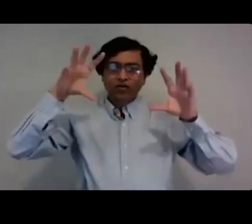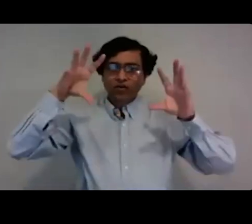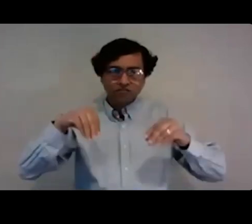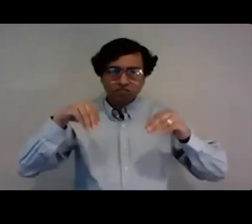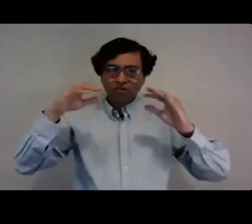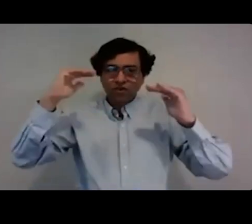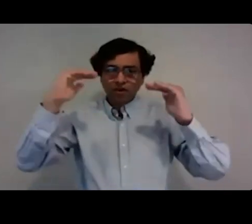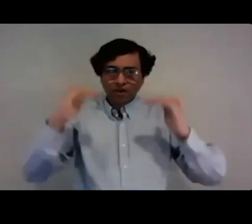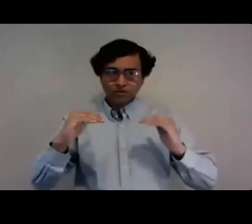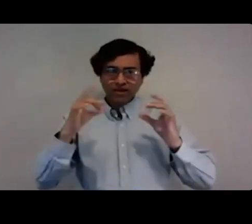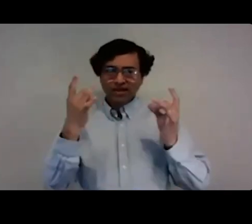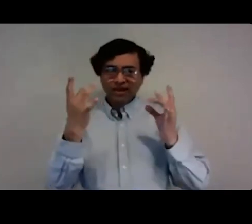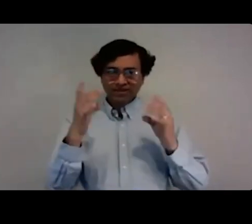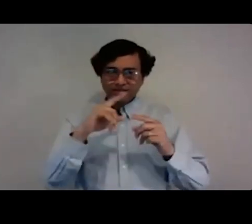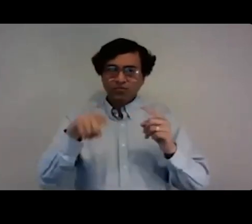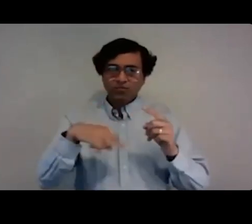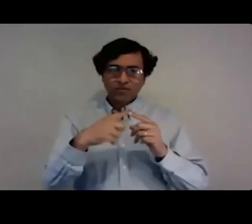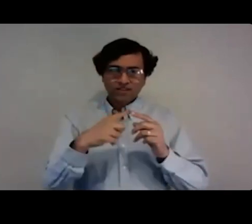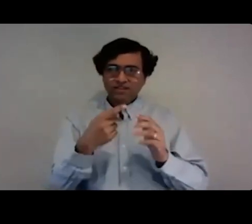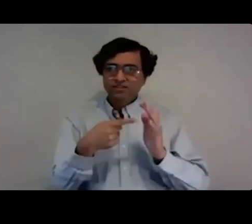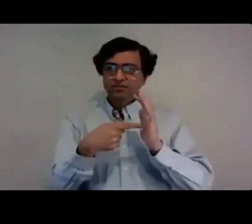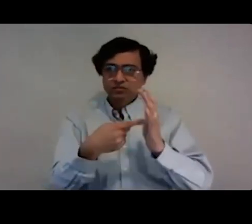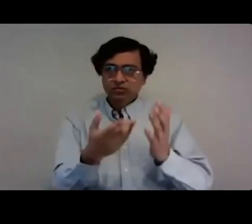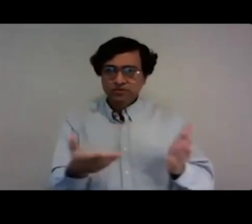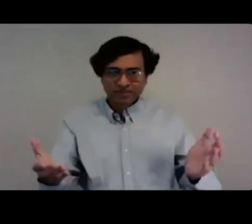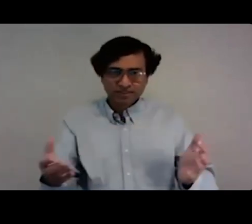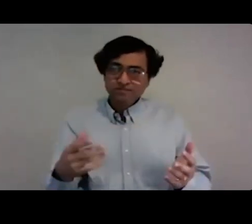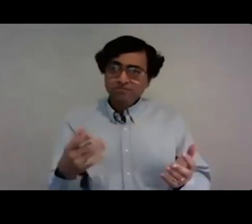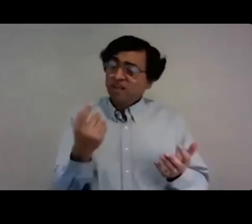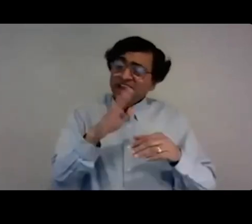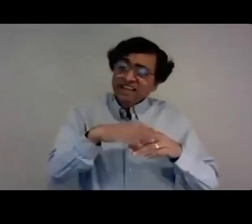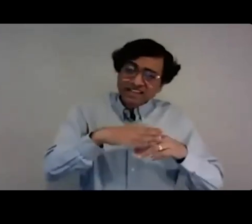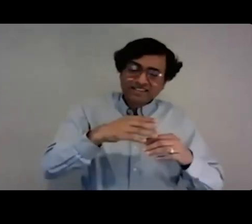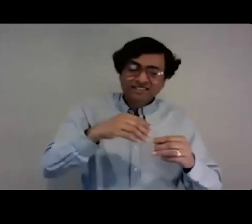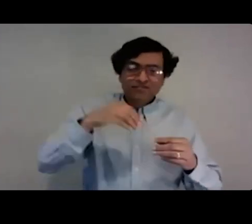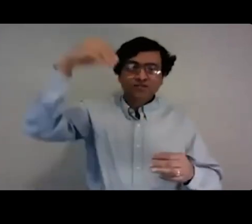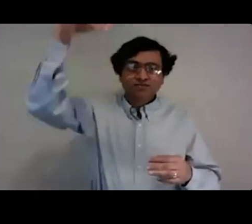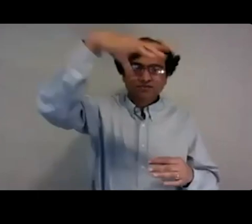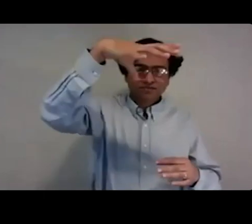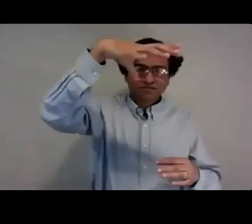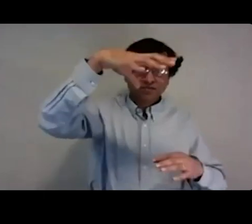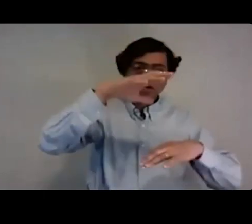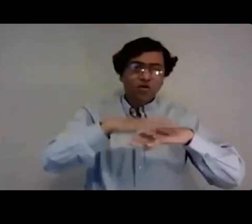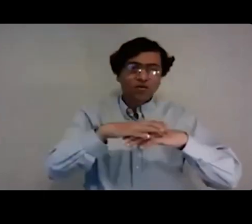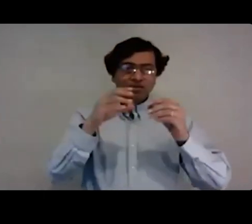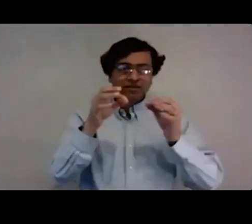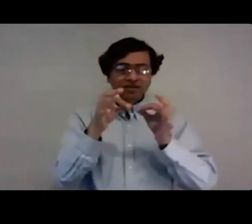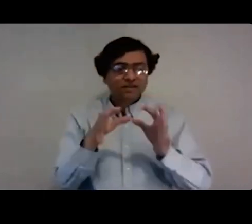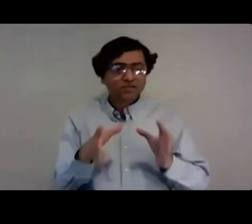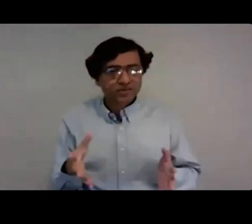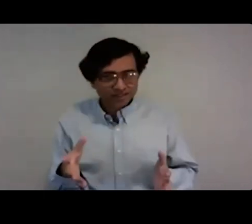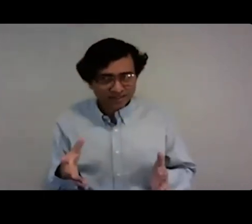Avoid distractions. Don't block visuals as you walk around the class and consider things like